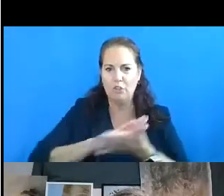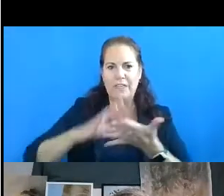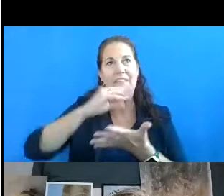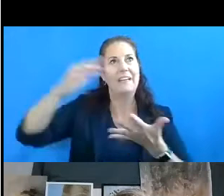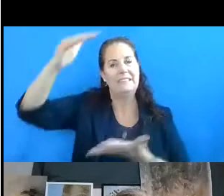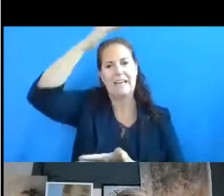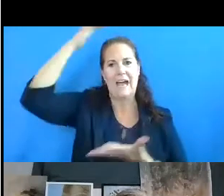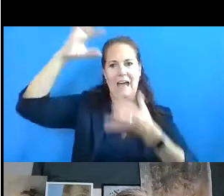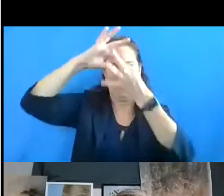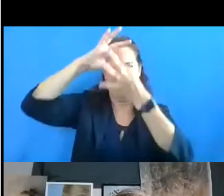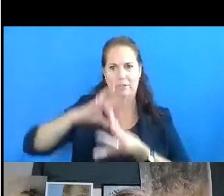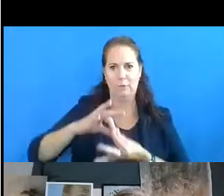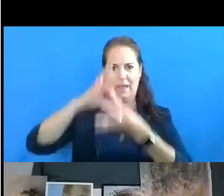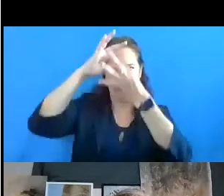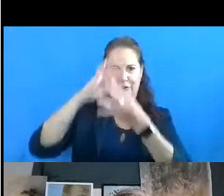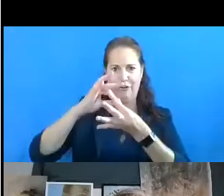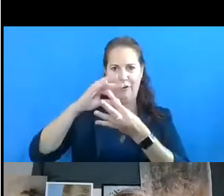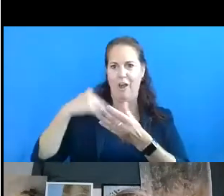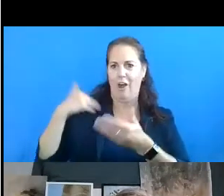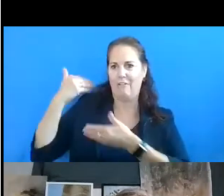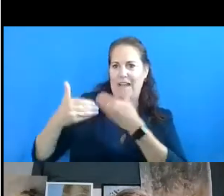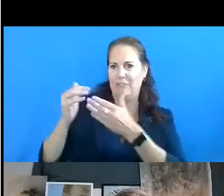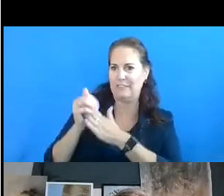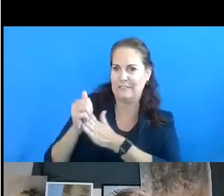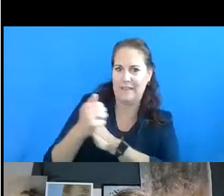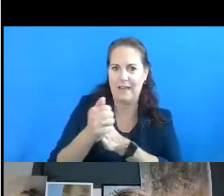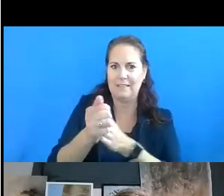Our ancestors guide us in living with the sea and land.